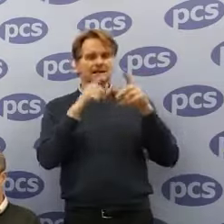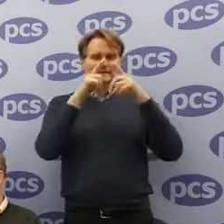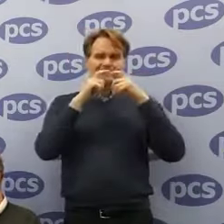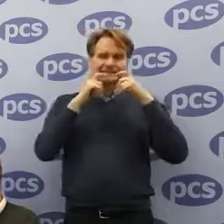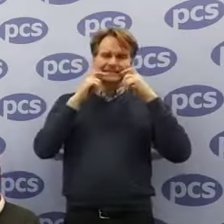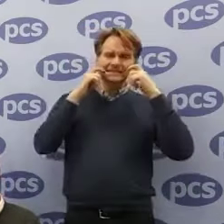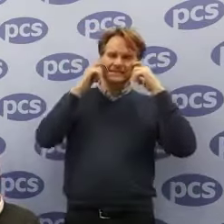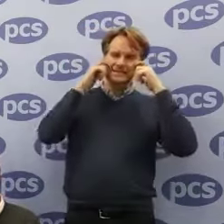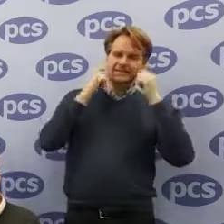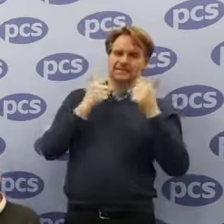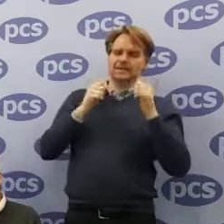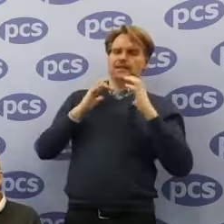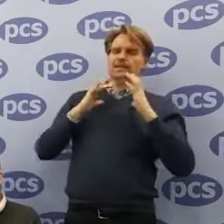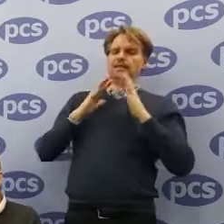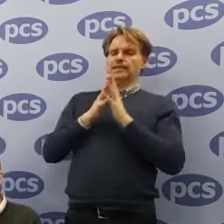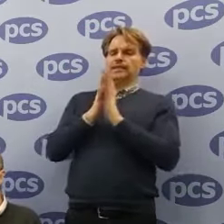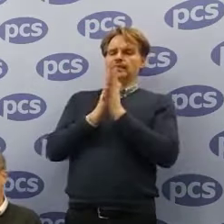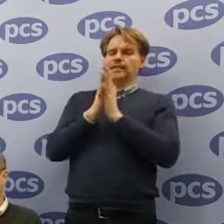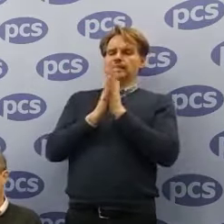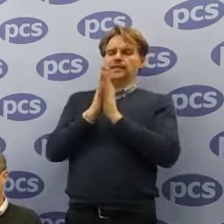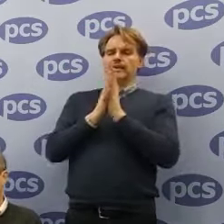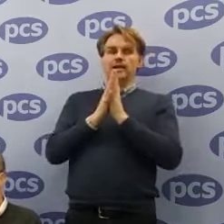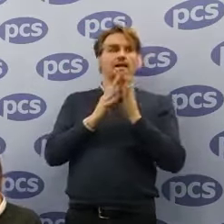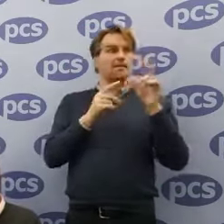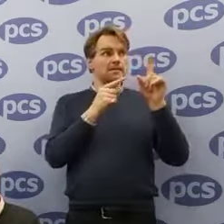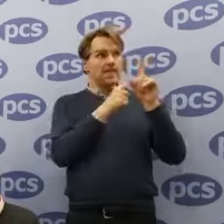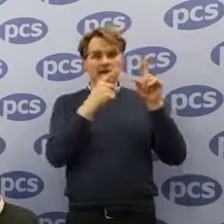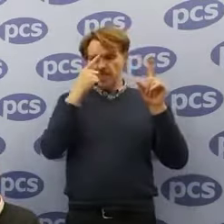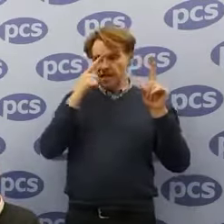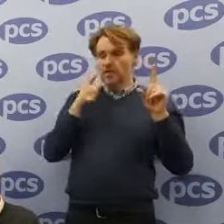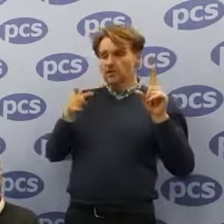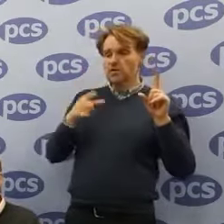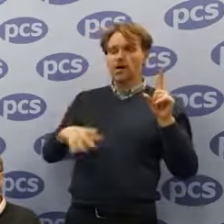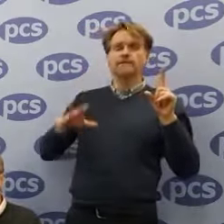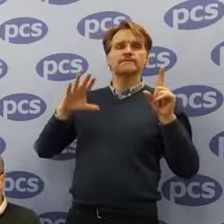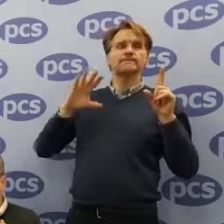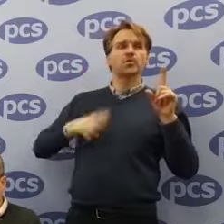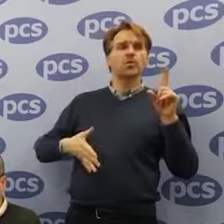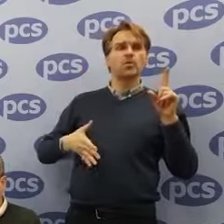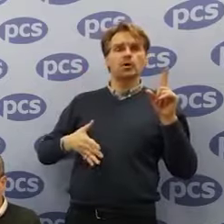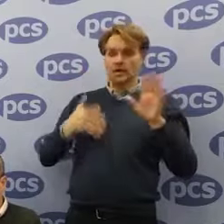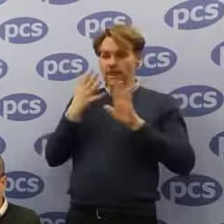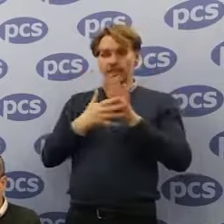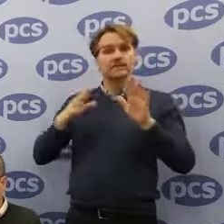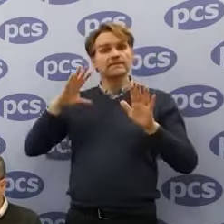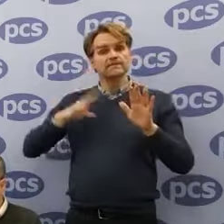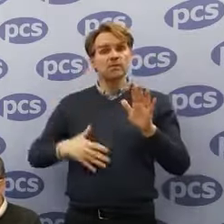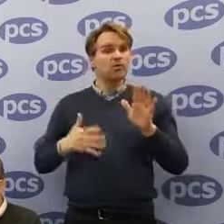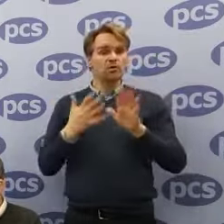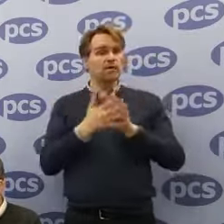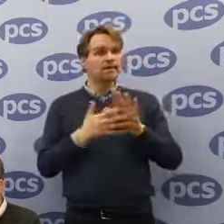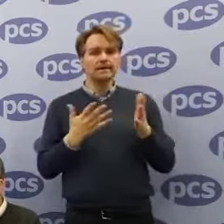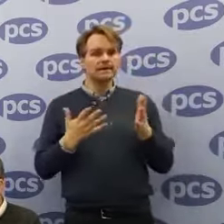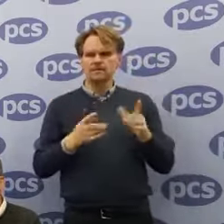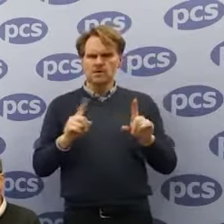they're sitting back and they're actually interpreting that as apathy - yeah - and I think what we've got to get across is now is not the time for apathy, now is